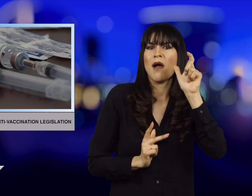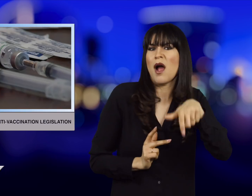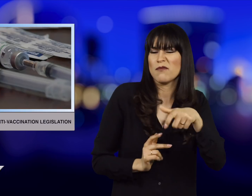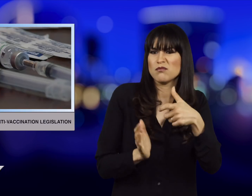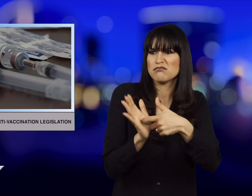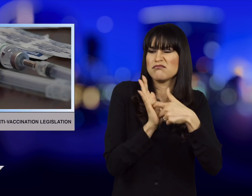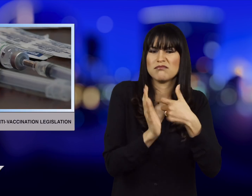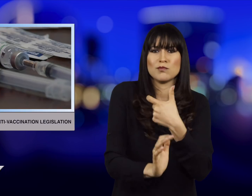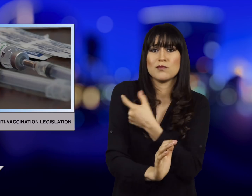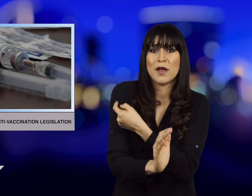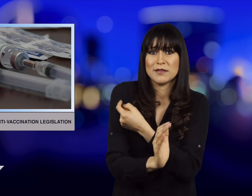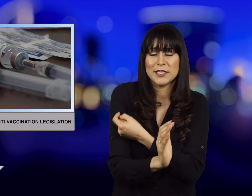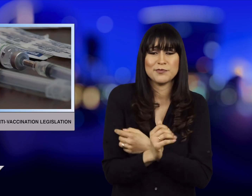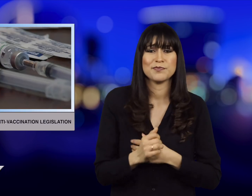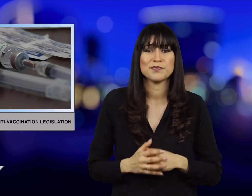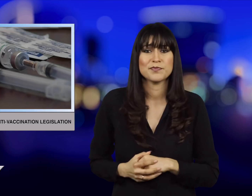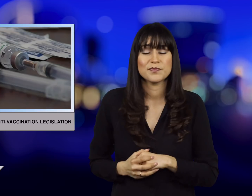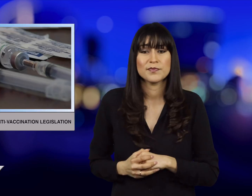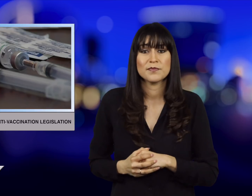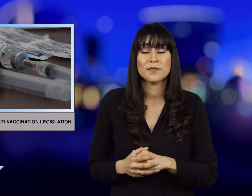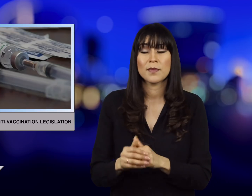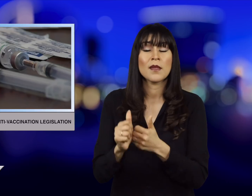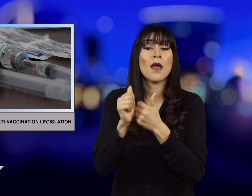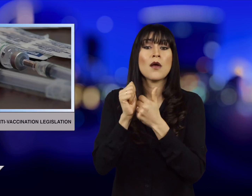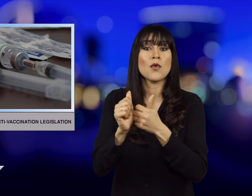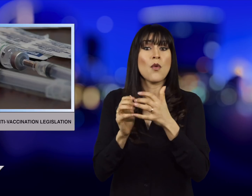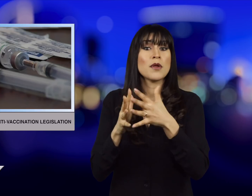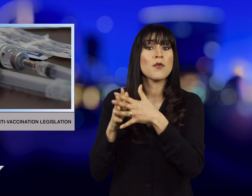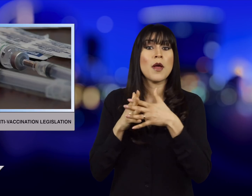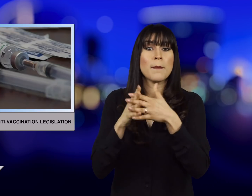to opt out of vaccinations.